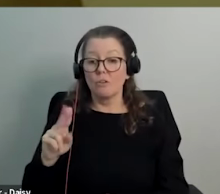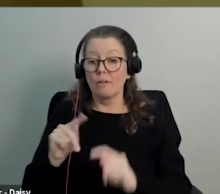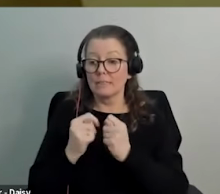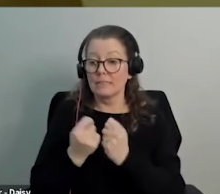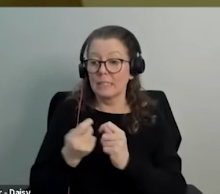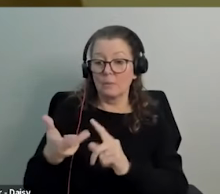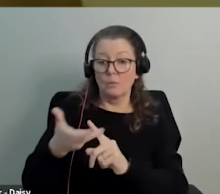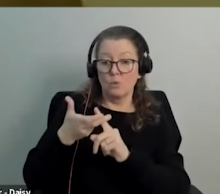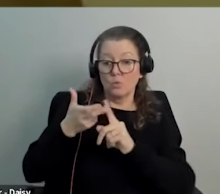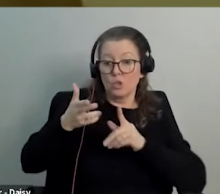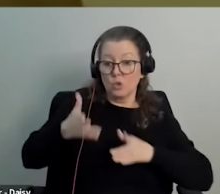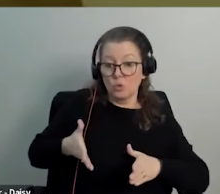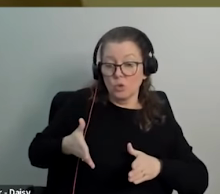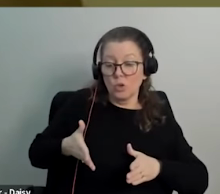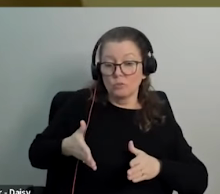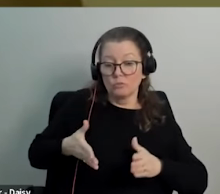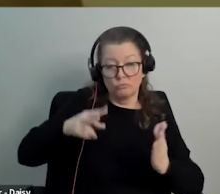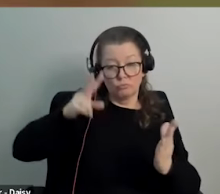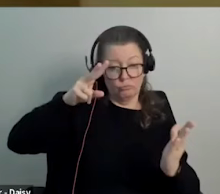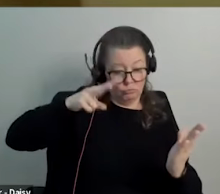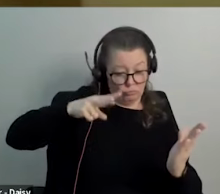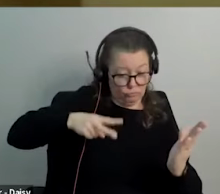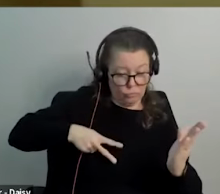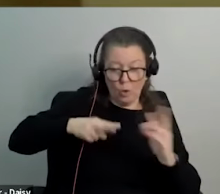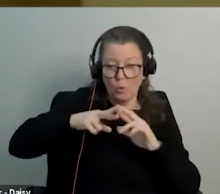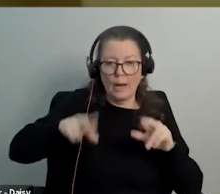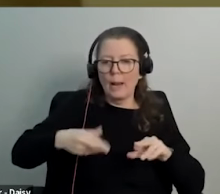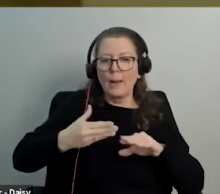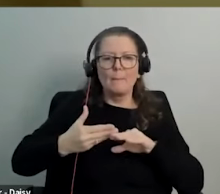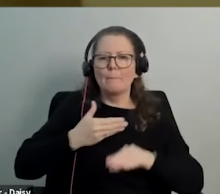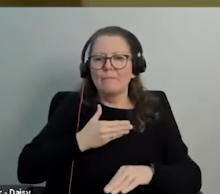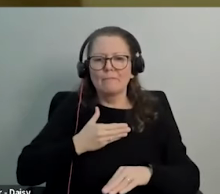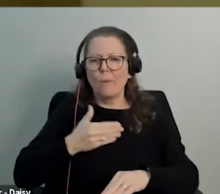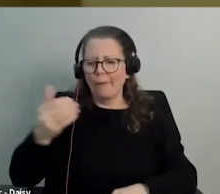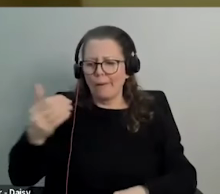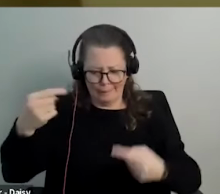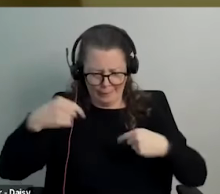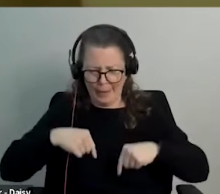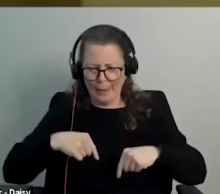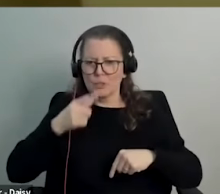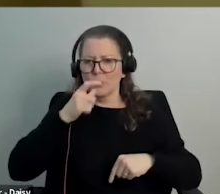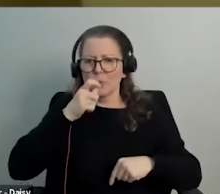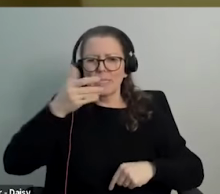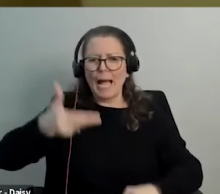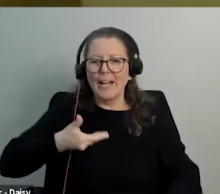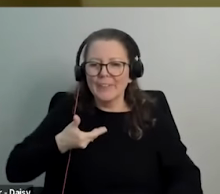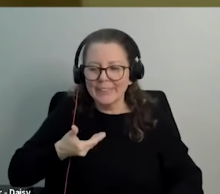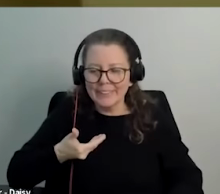who's going to look through all the resumes before it gets to the hiring manager. So if you have that certification on that resume,